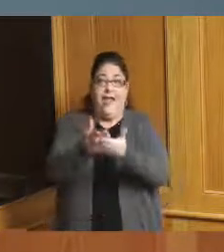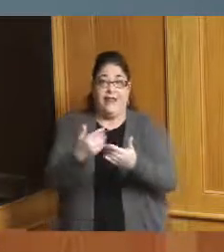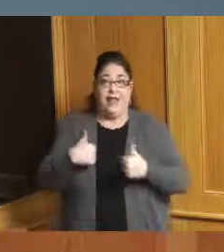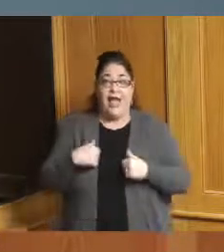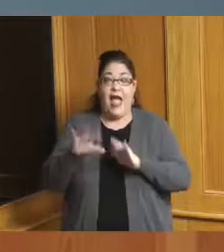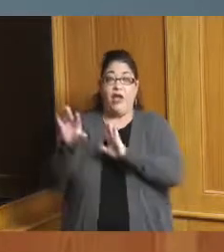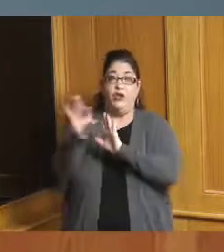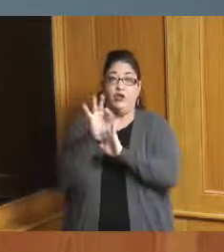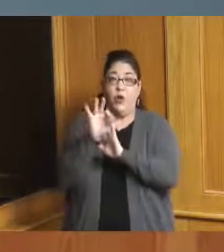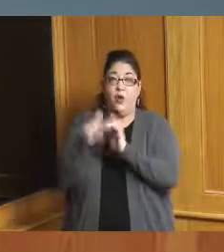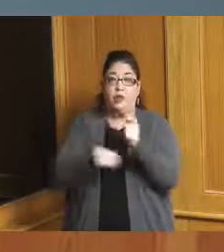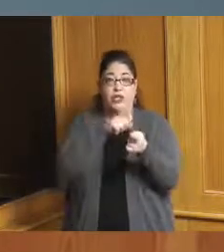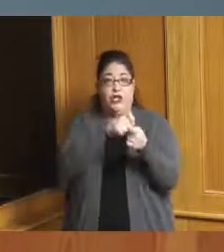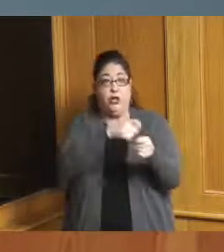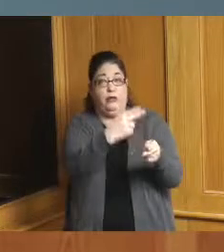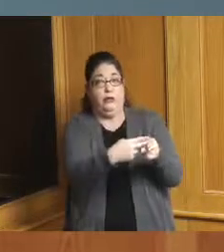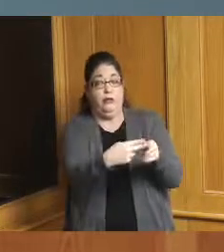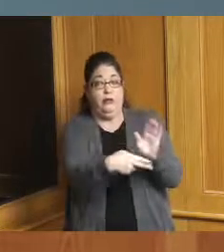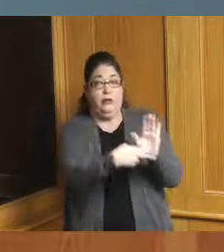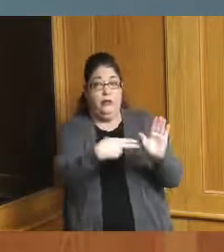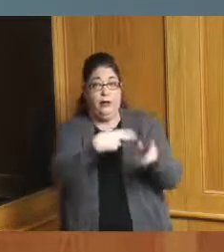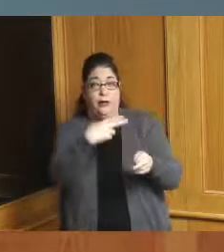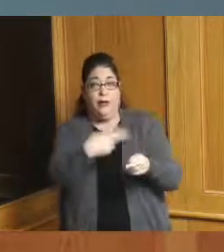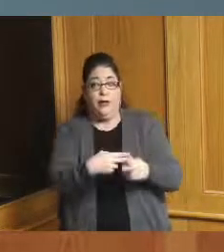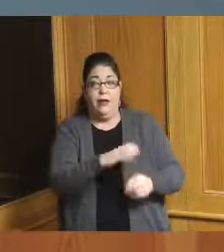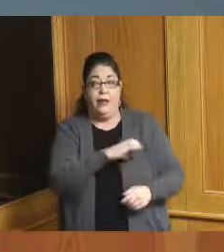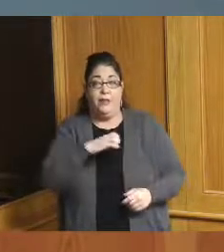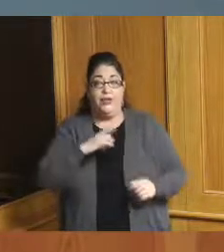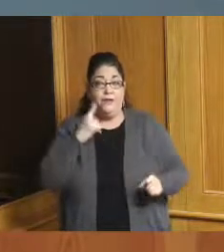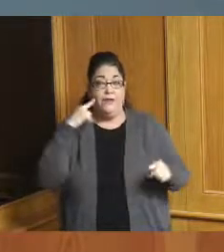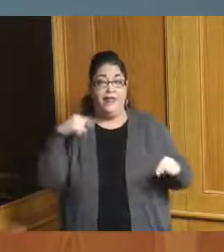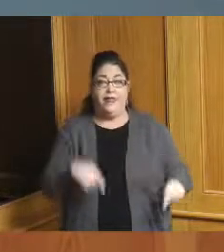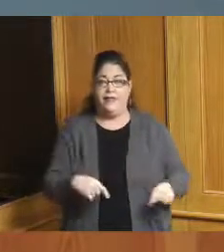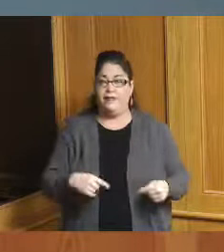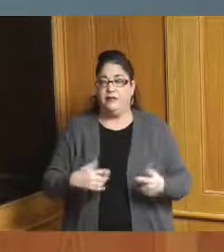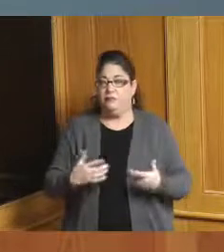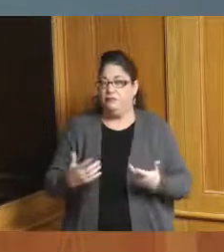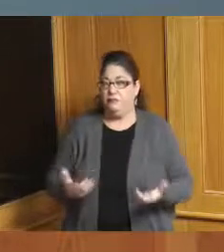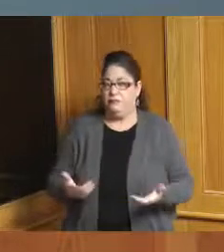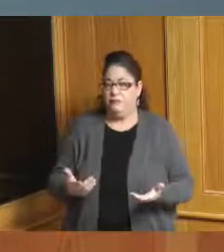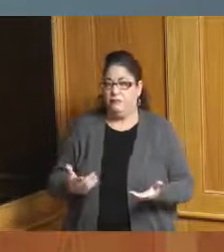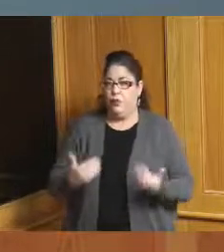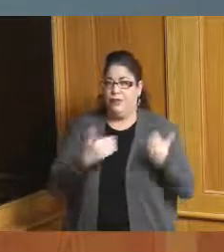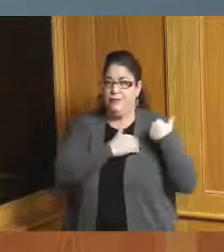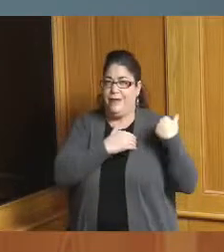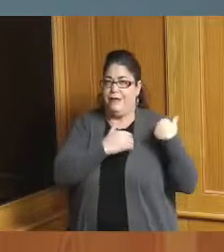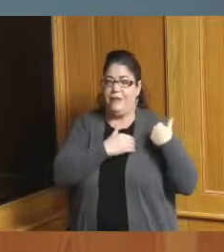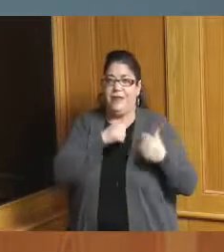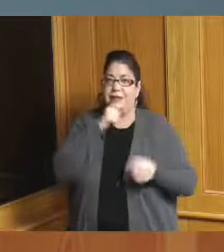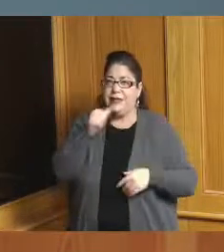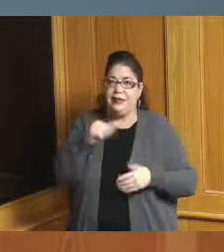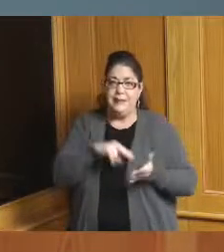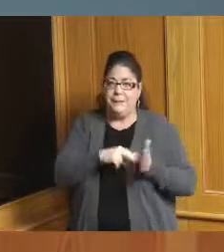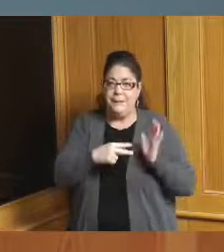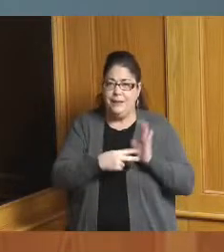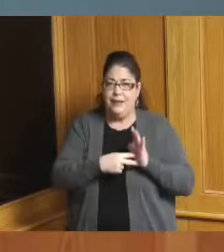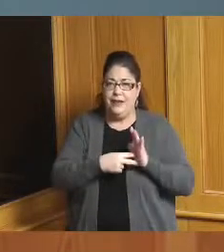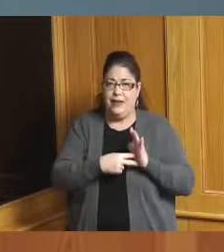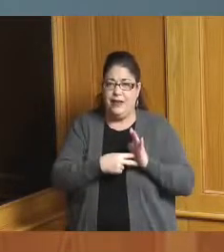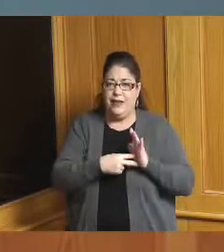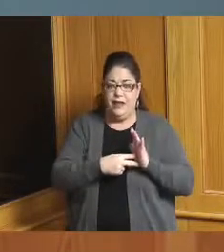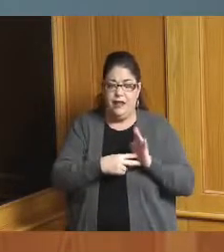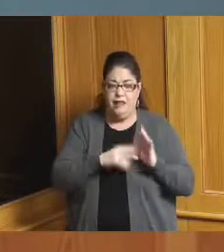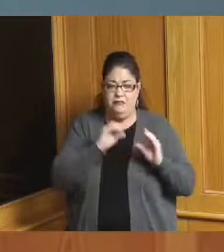a certain person or certain Commissioner for this responsibility only talks to my leadership of